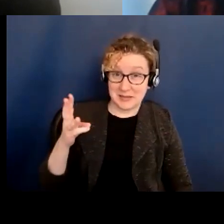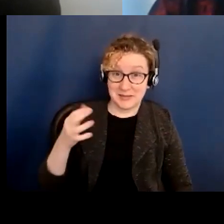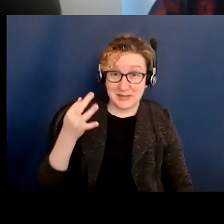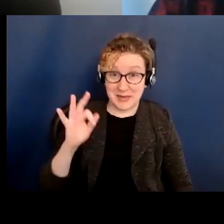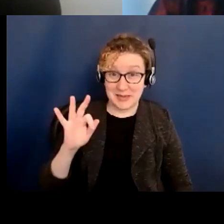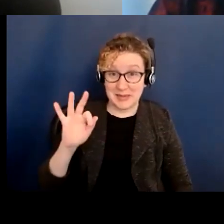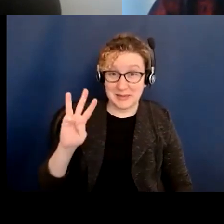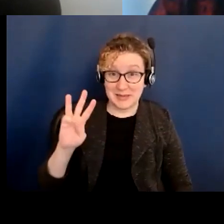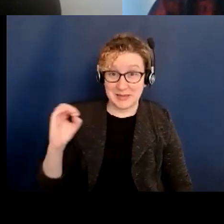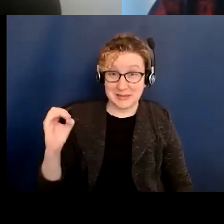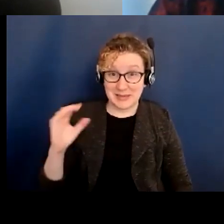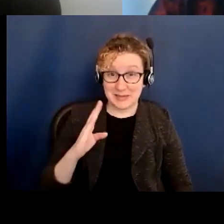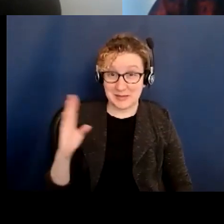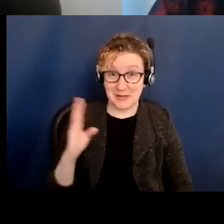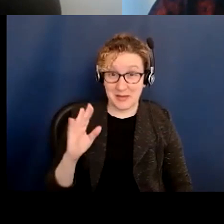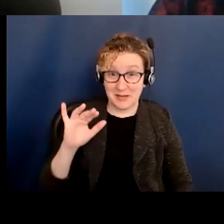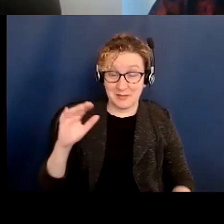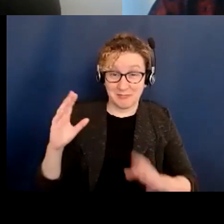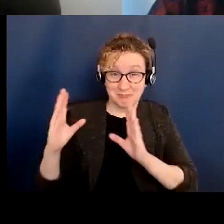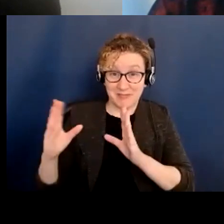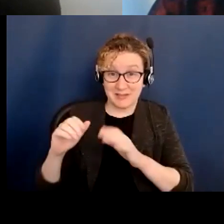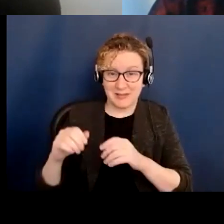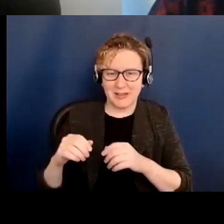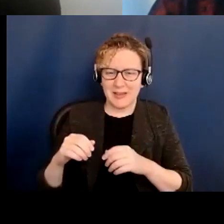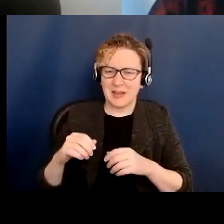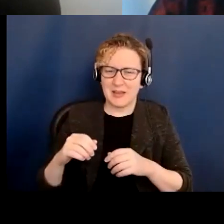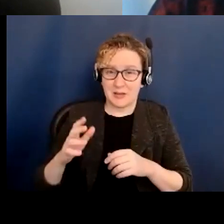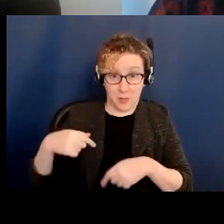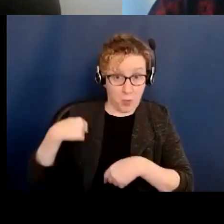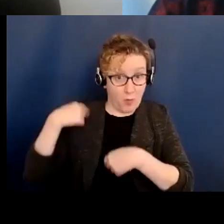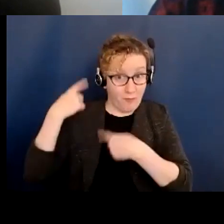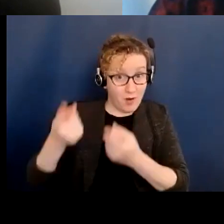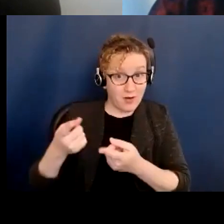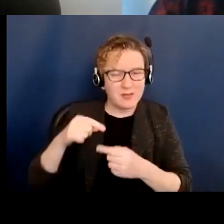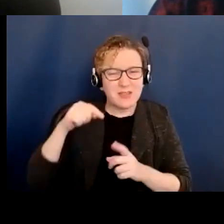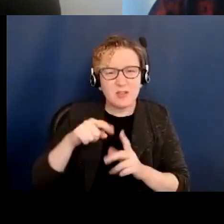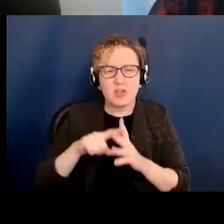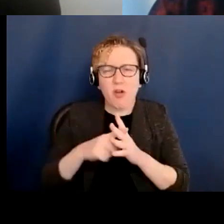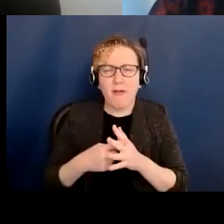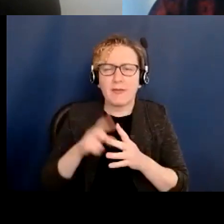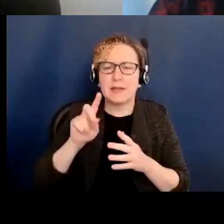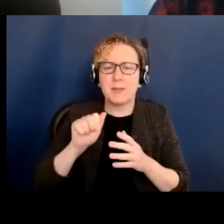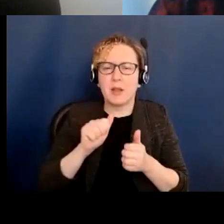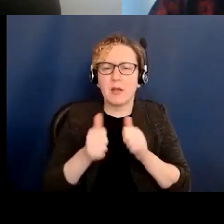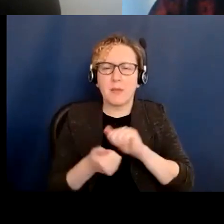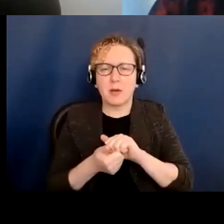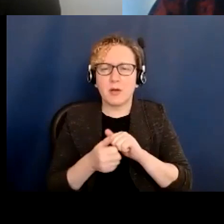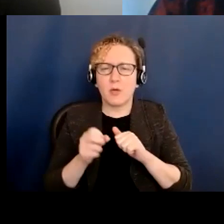When did this - Did this start off as a disability accommodation or was it a dependent type support?